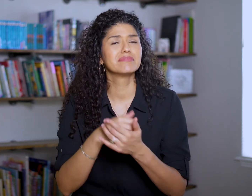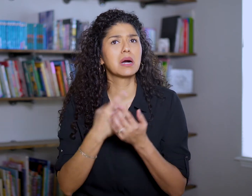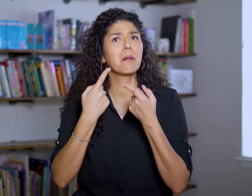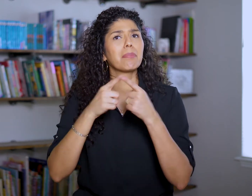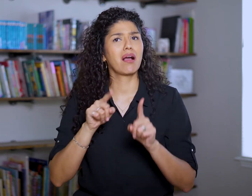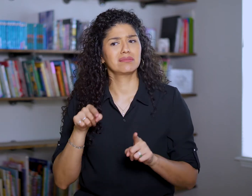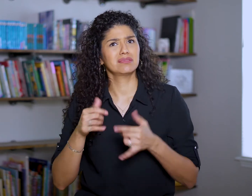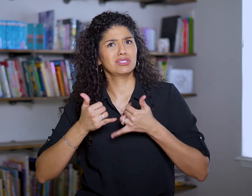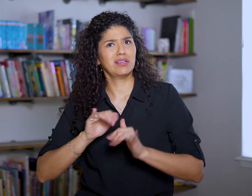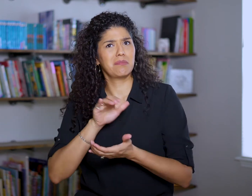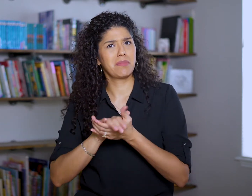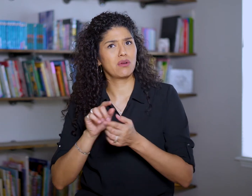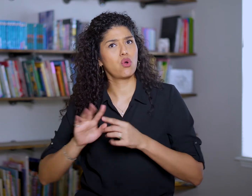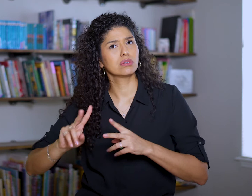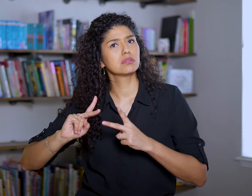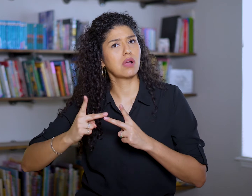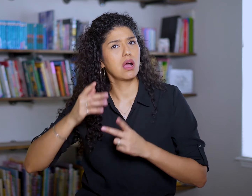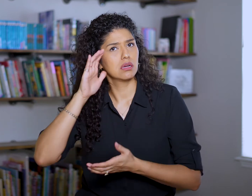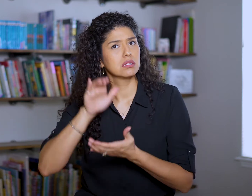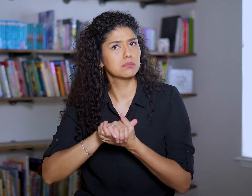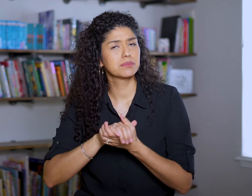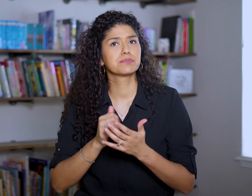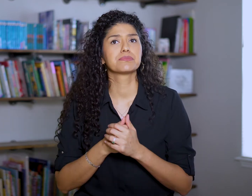but she’s still married to her second husband.